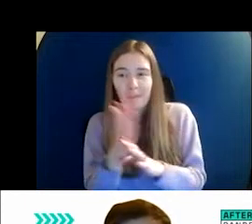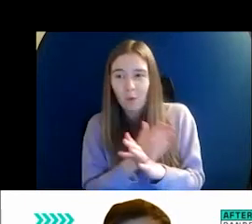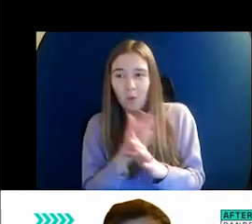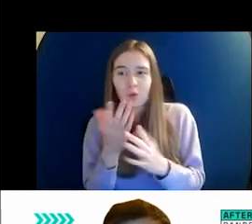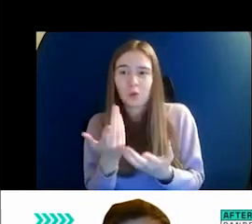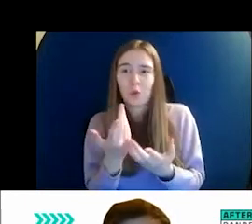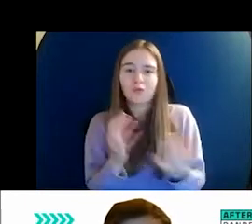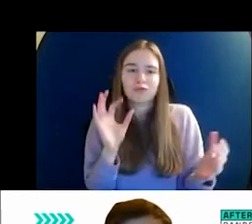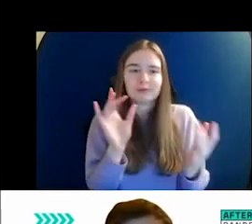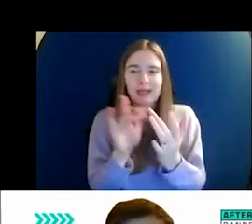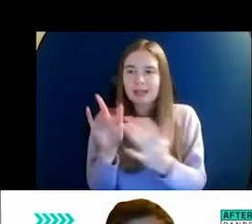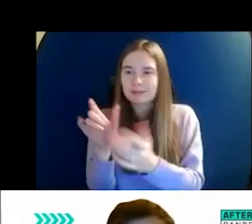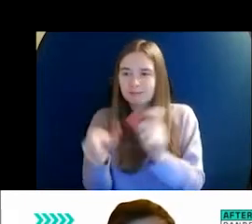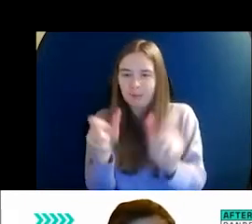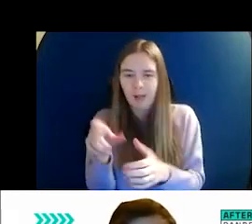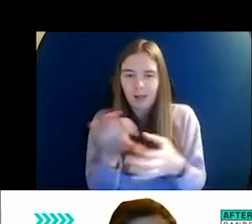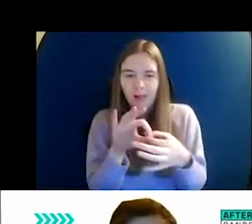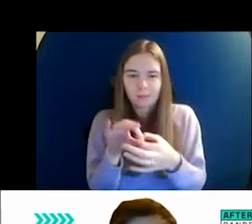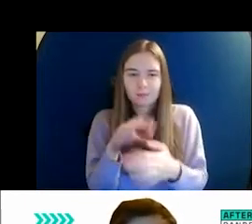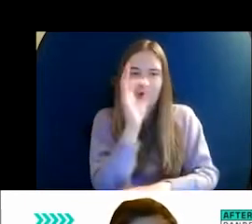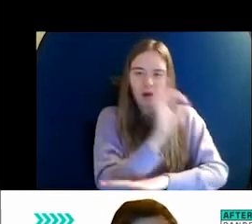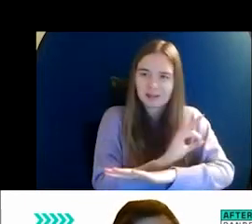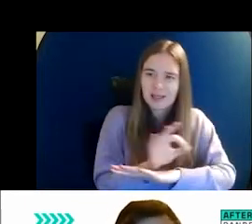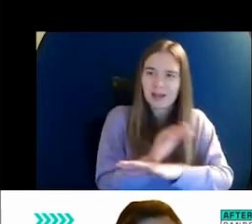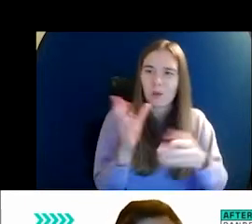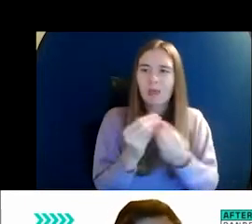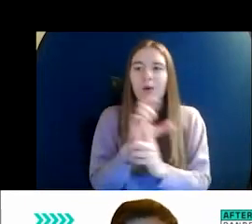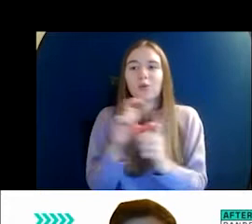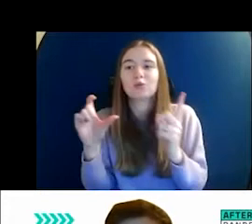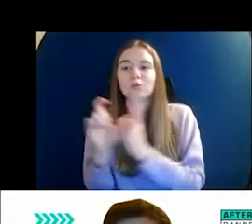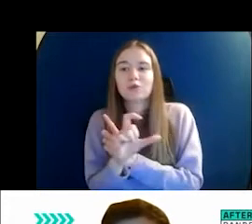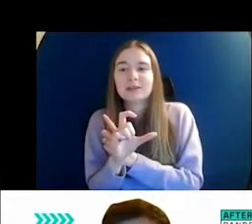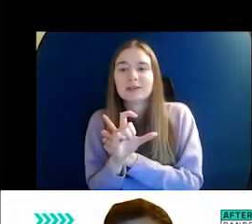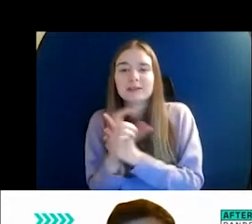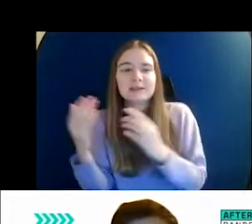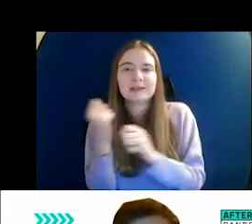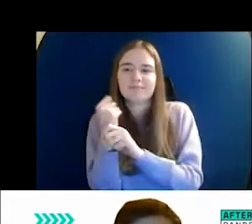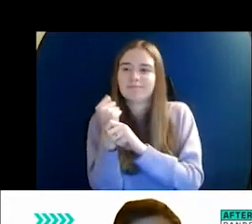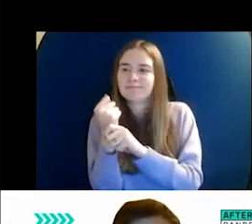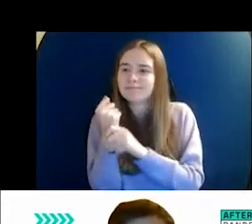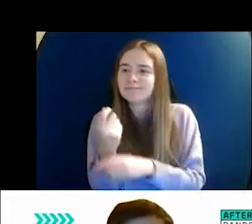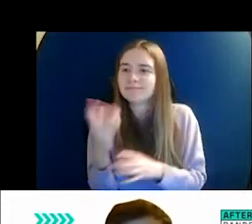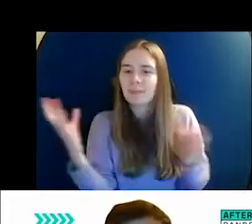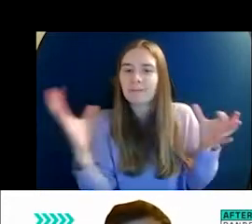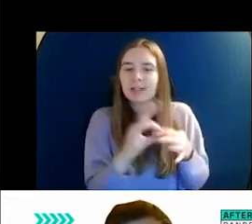So we connected up people who were architects with community activists, graphic designers,